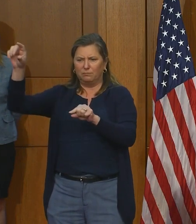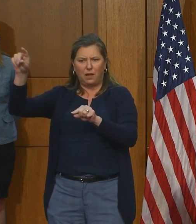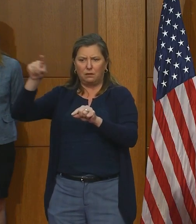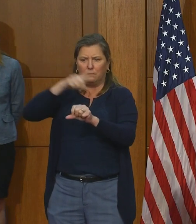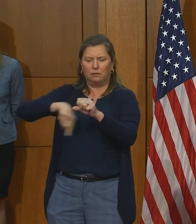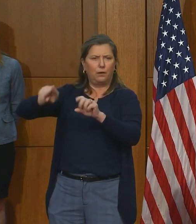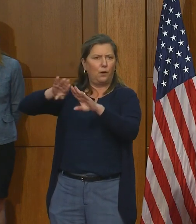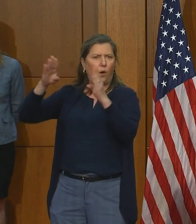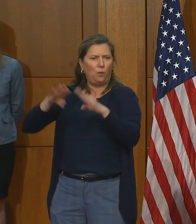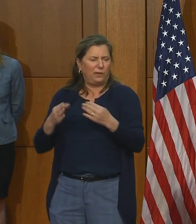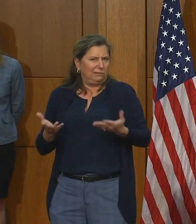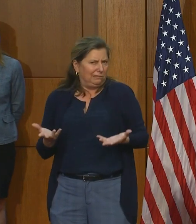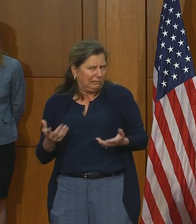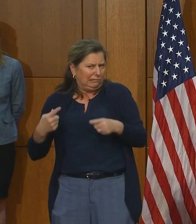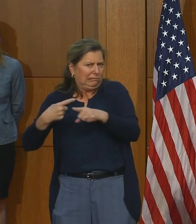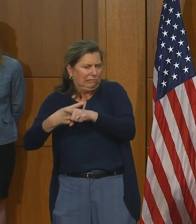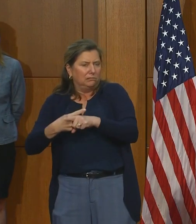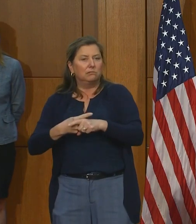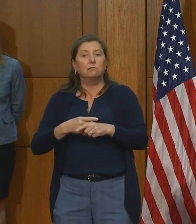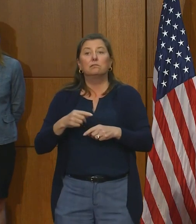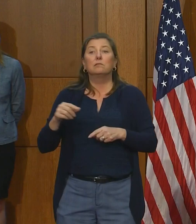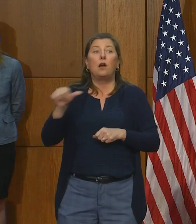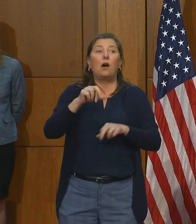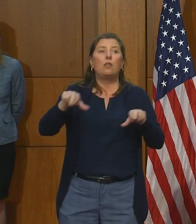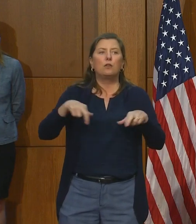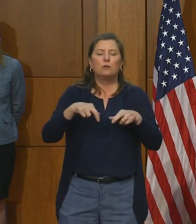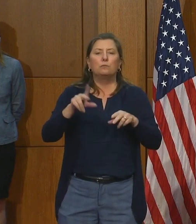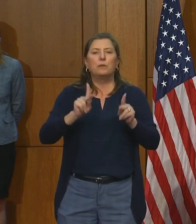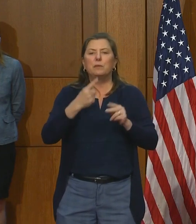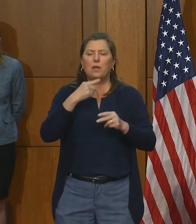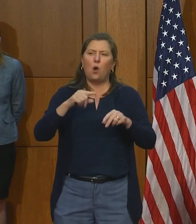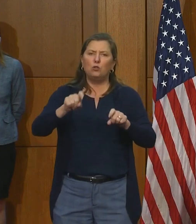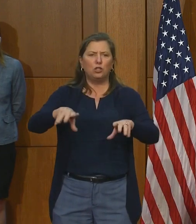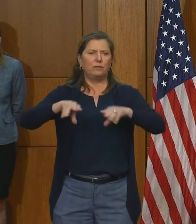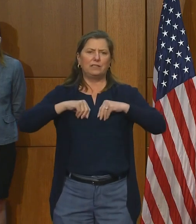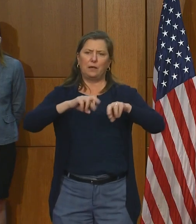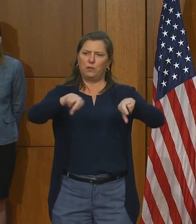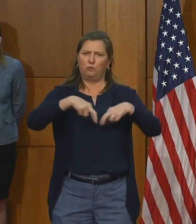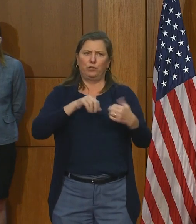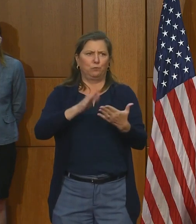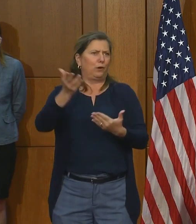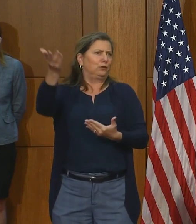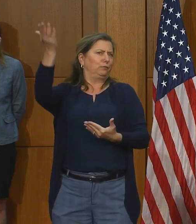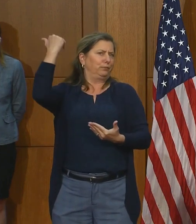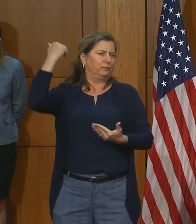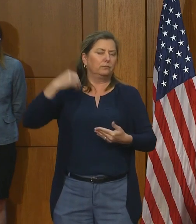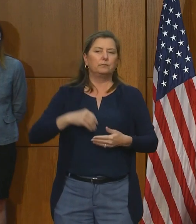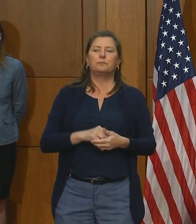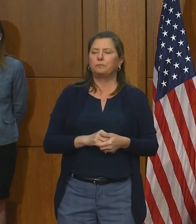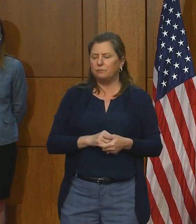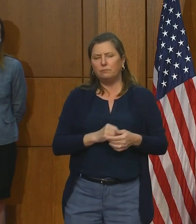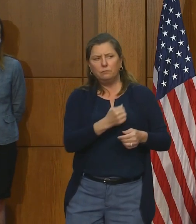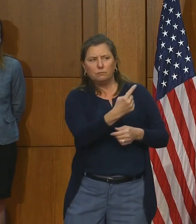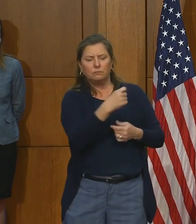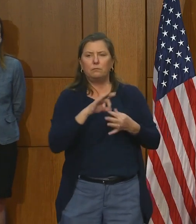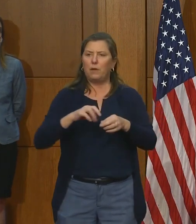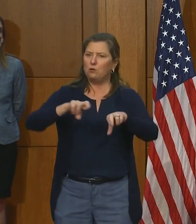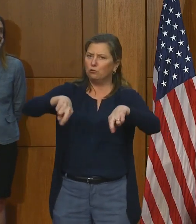RICHMOND STAYING CLOSE. WHEN THE SO AREAS ARE NOT WHAT YOU SAID PEOPLE WHO SAY THAT A REGIONAL APPROACH IN BEEN